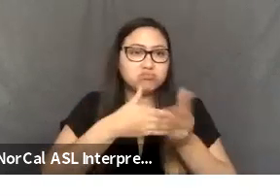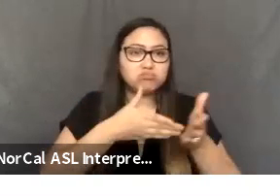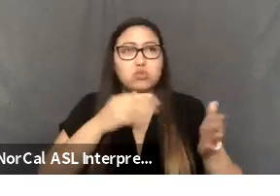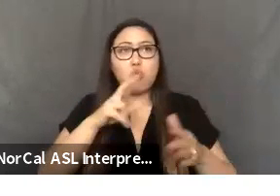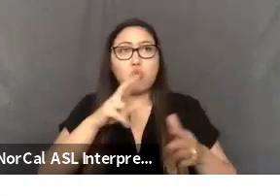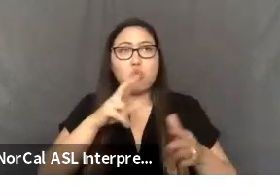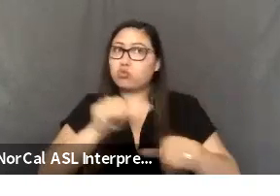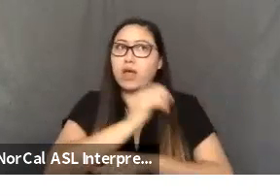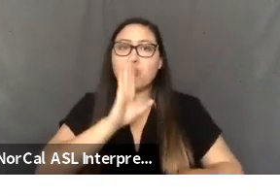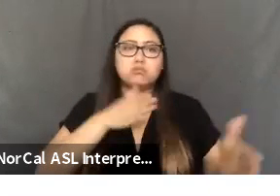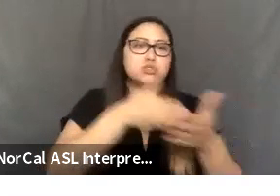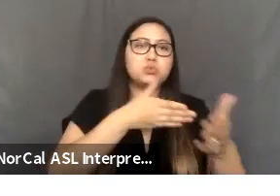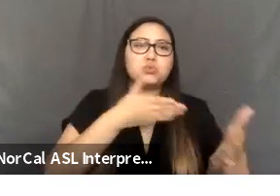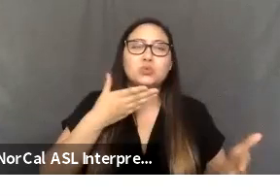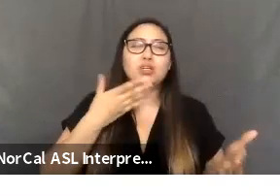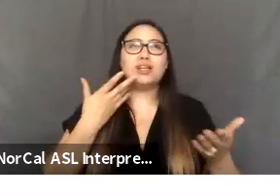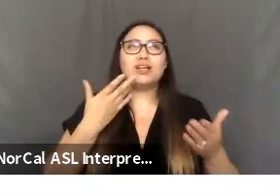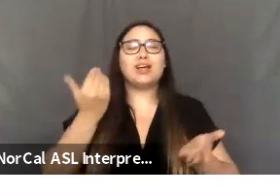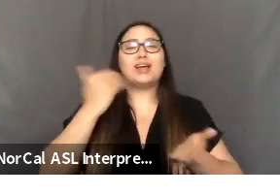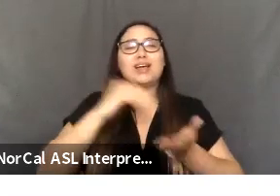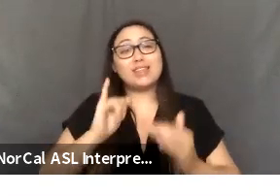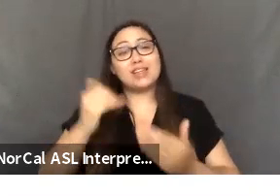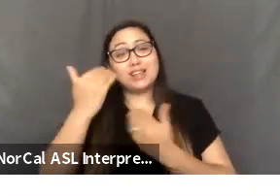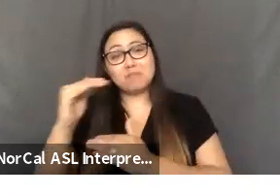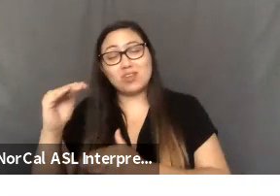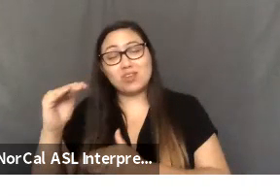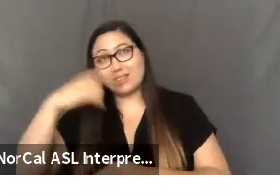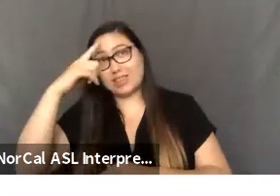you know, again, one of the limitations, I think in our interviews is we really talked